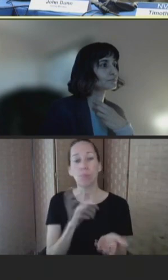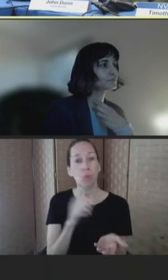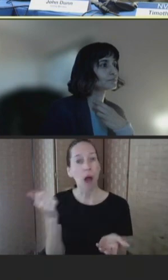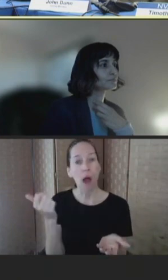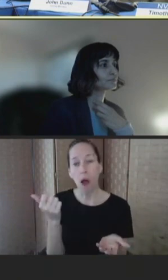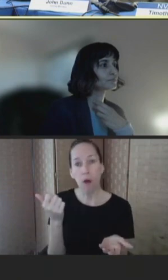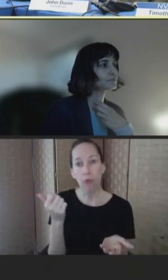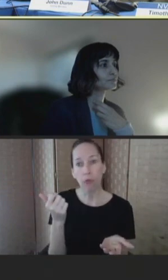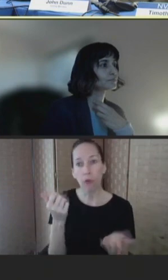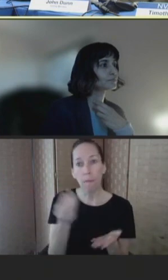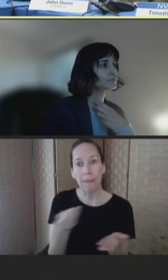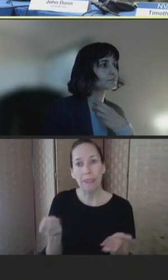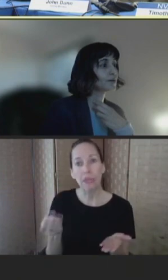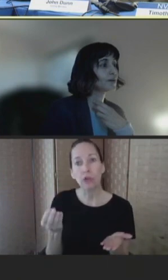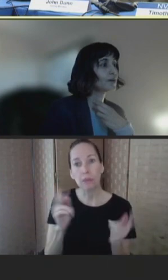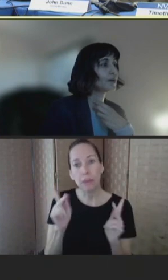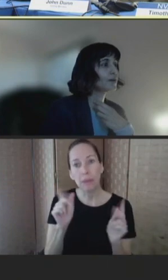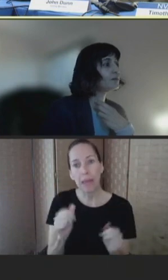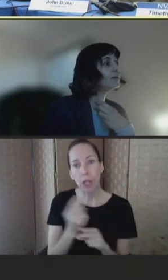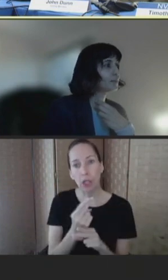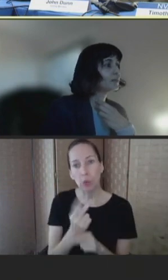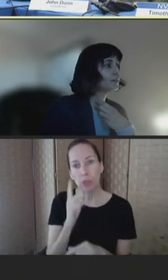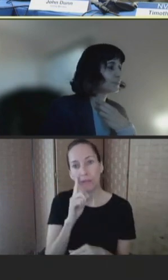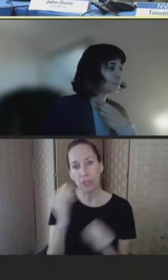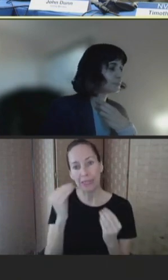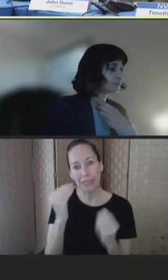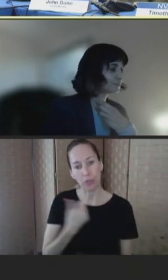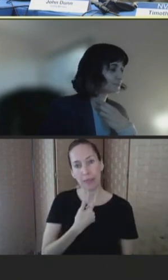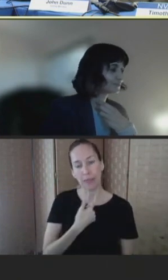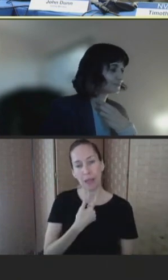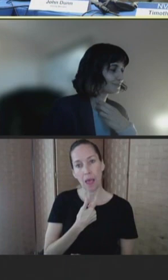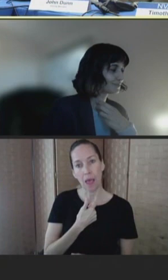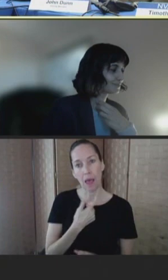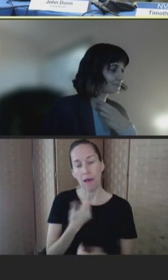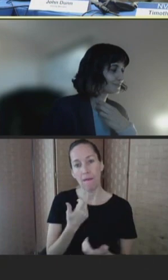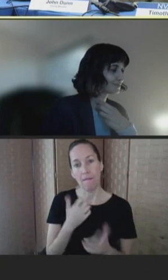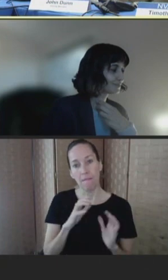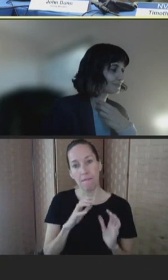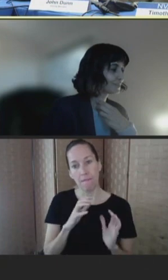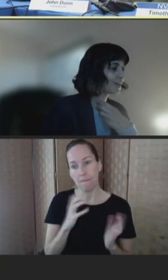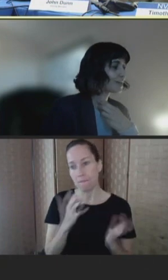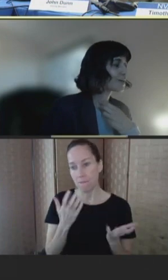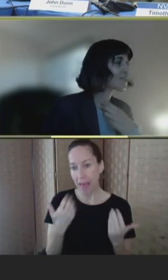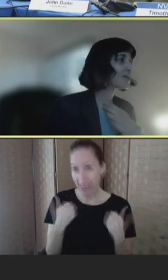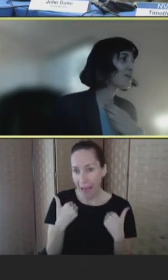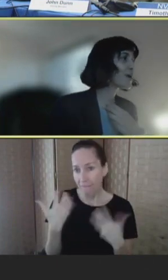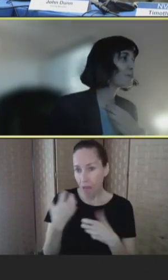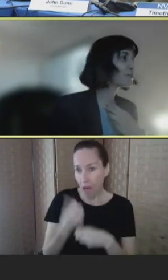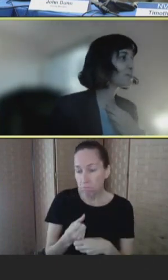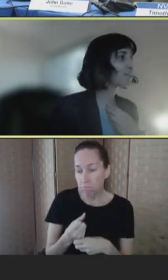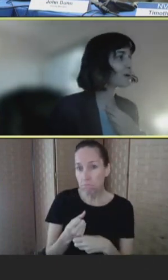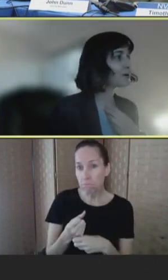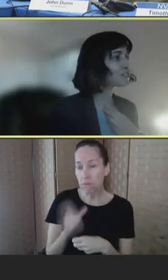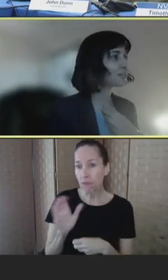for self-education? Does something like that exist? I think it would be really valuable. Zunera Gilani: Thank you. I appreciate that question.